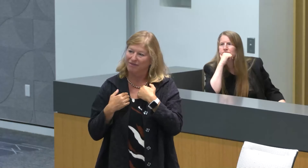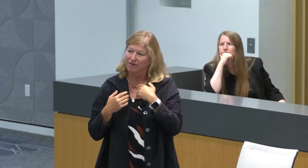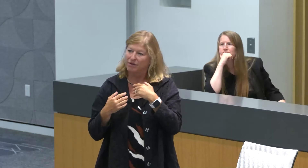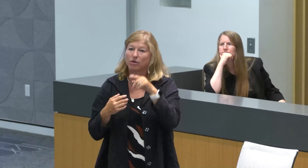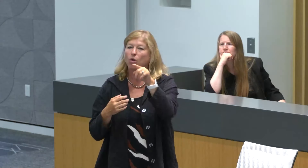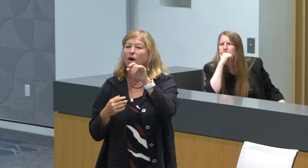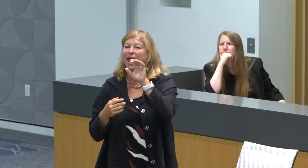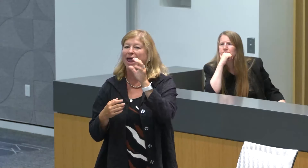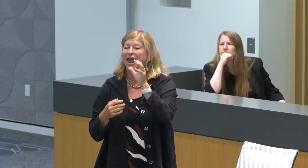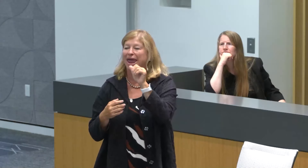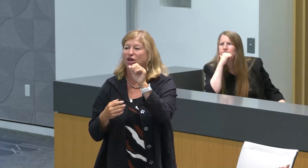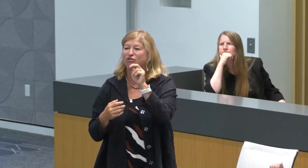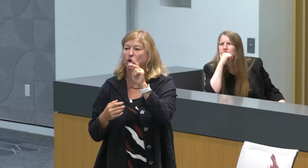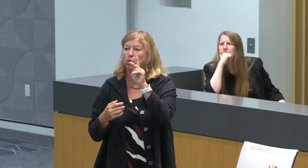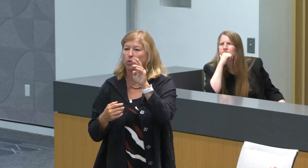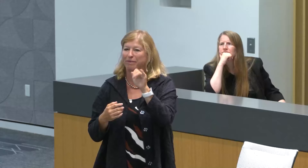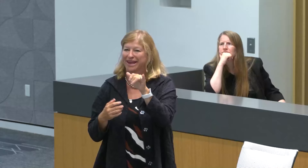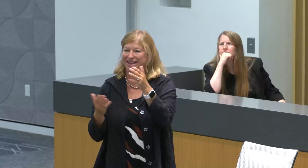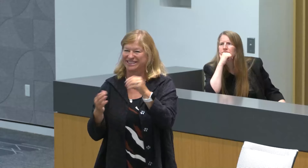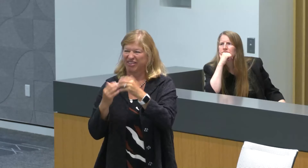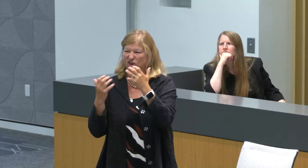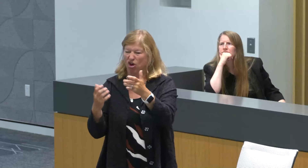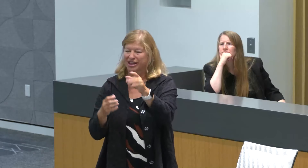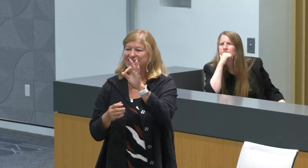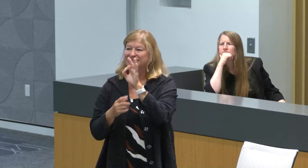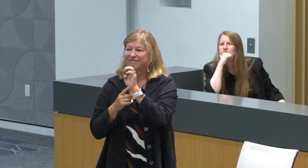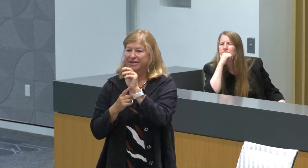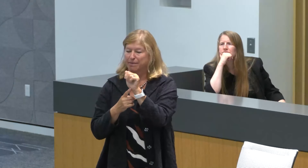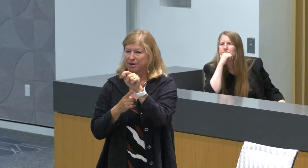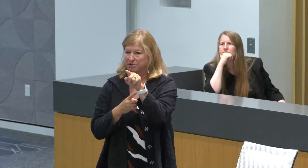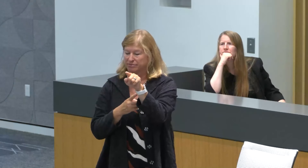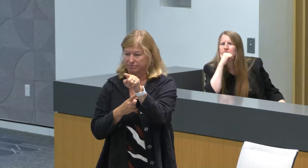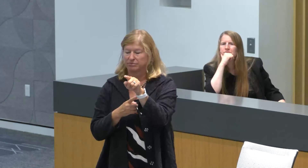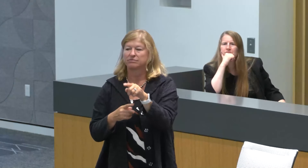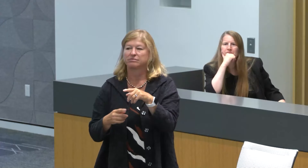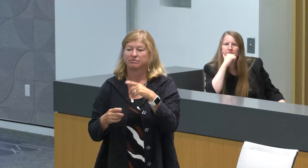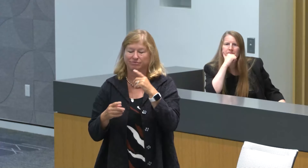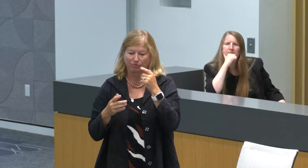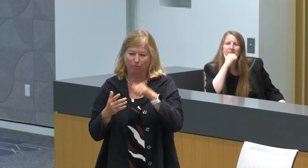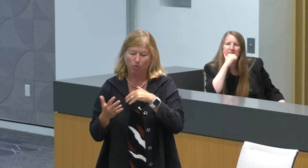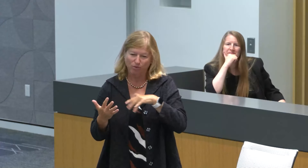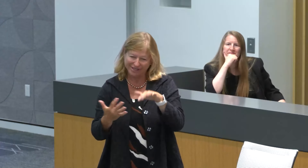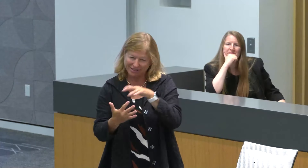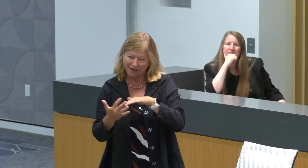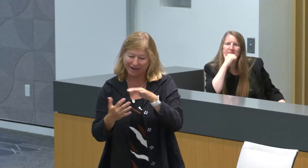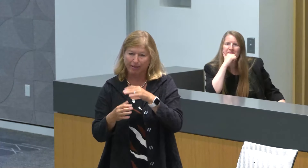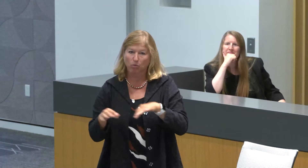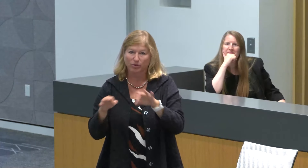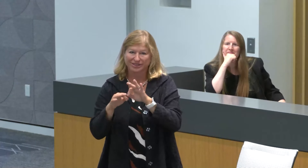ICONOLOGY IS SOMETHING THAT'S VERY IMPORTANT FOR THE EMERGENCY SPACE CONTEXT.